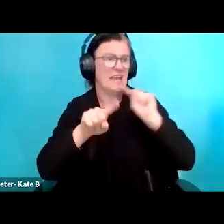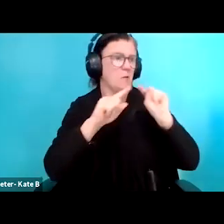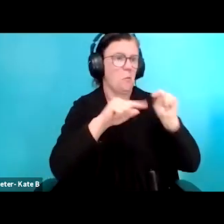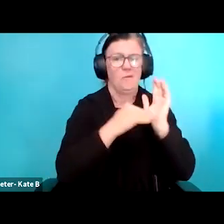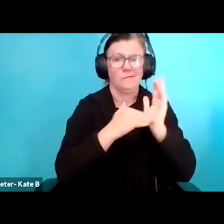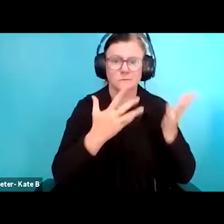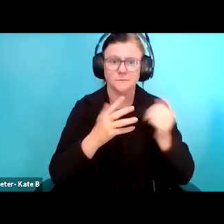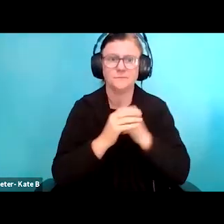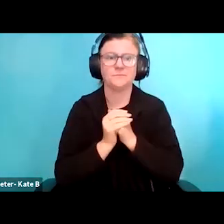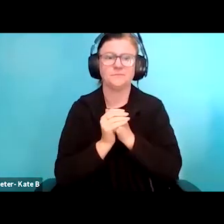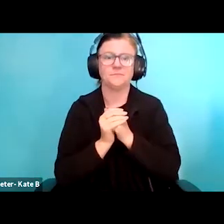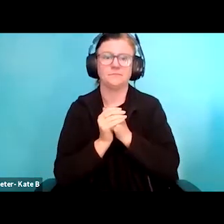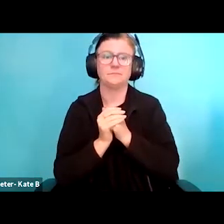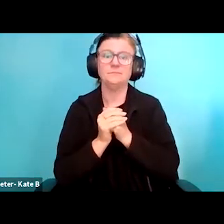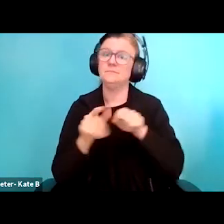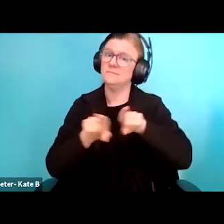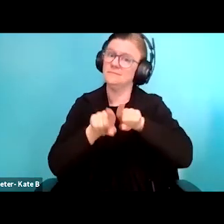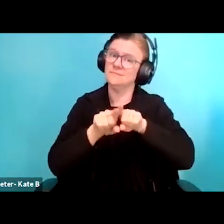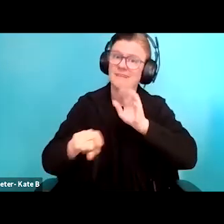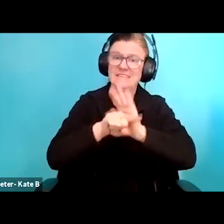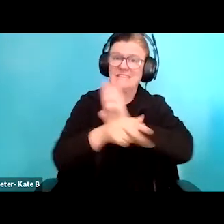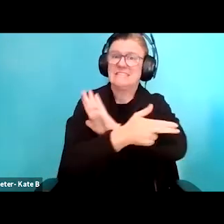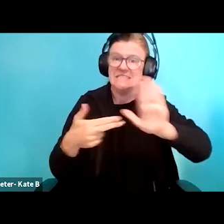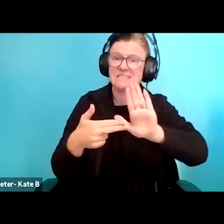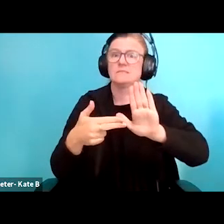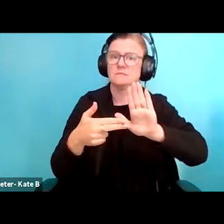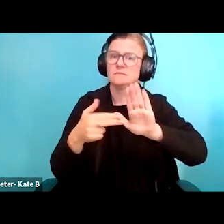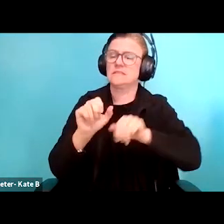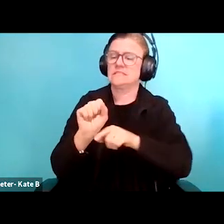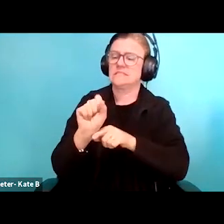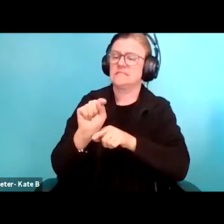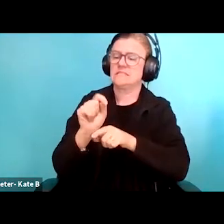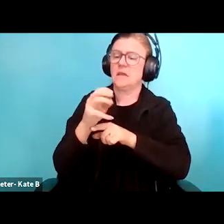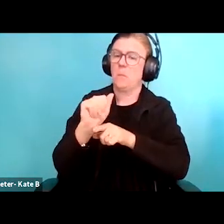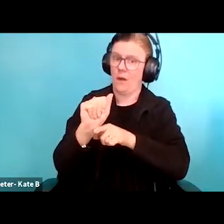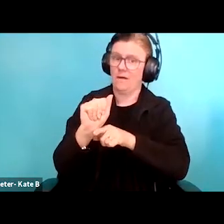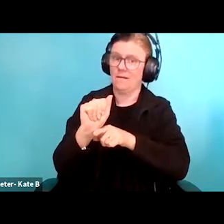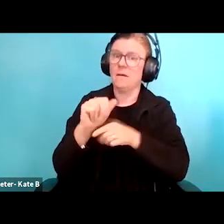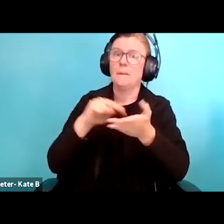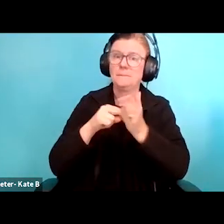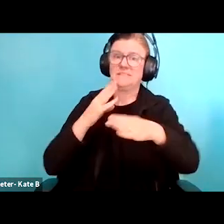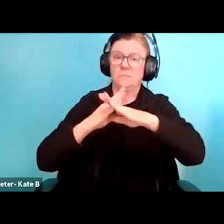And finally stigmas can reinforce these structural barriers which could potentially limit confidence